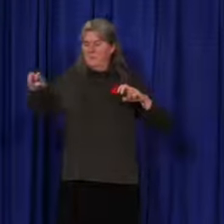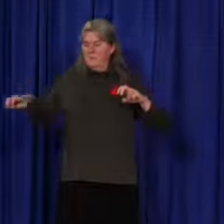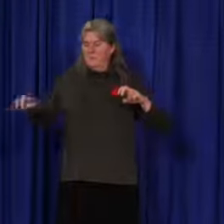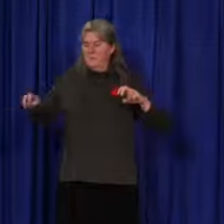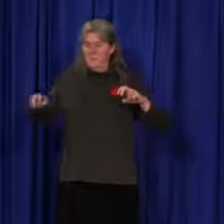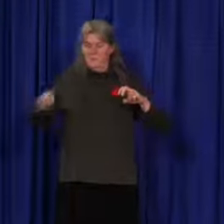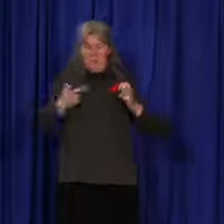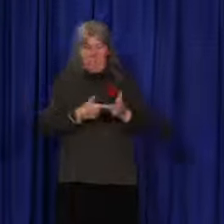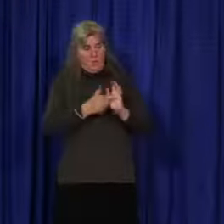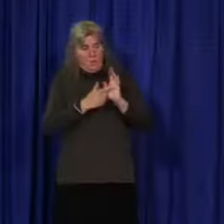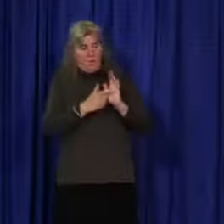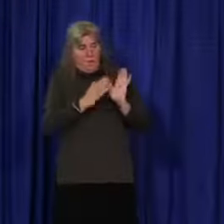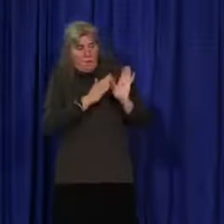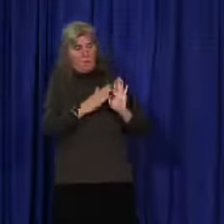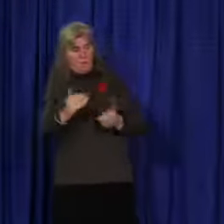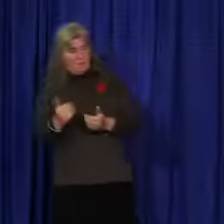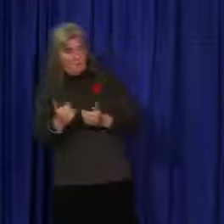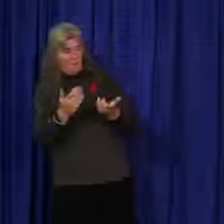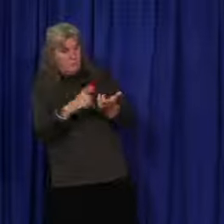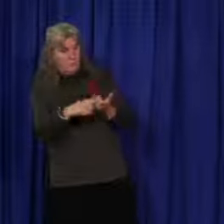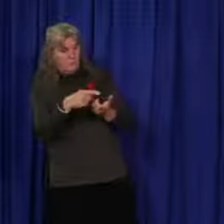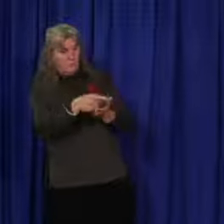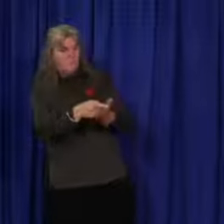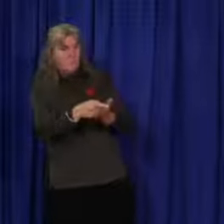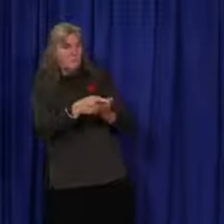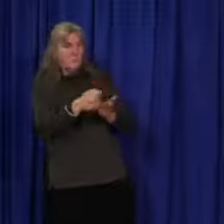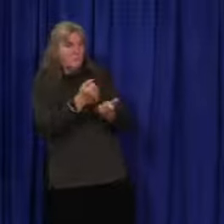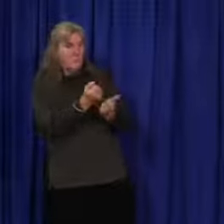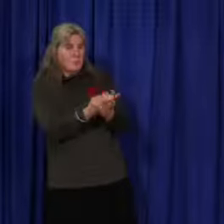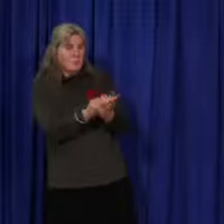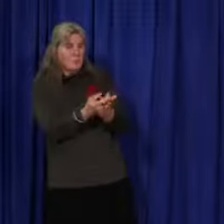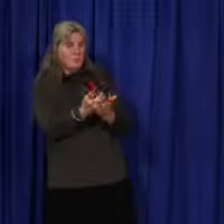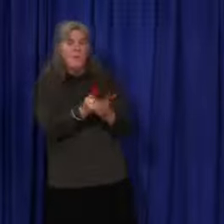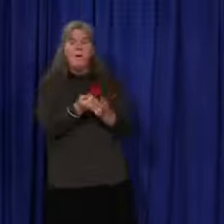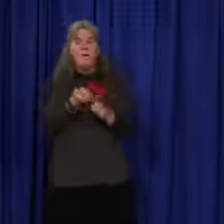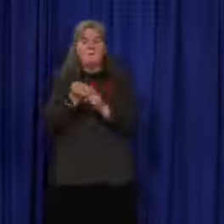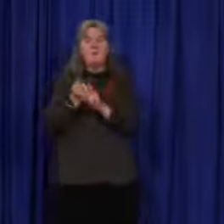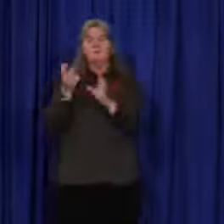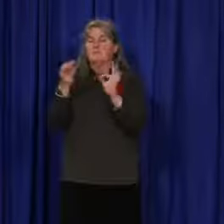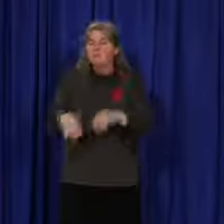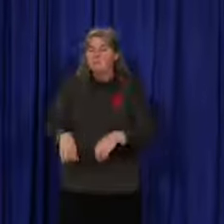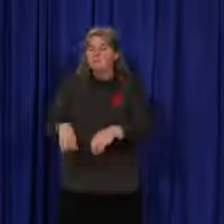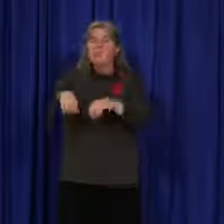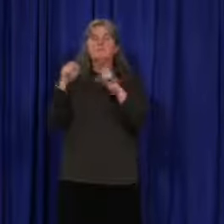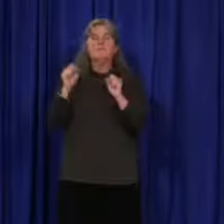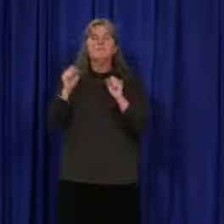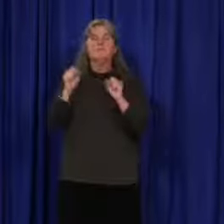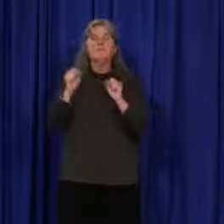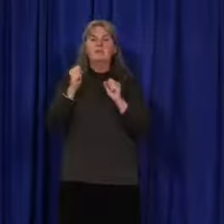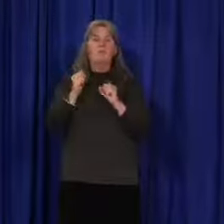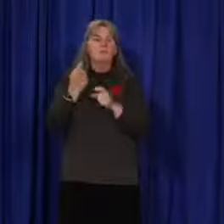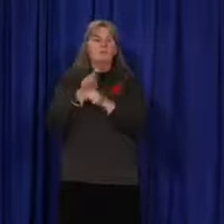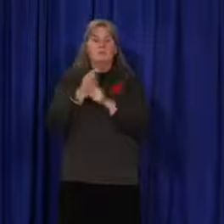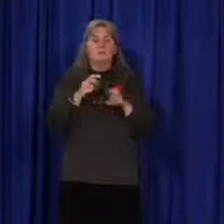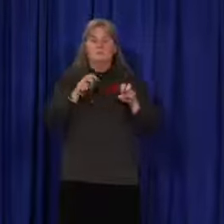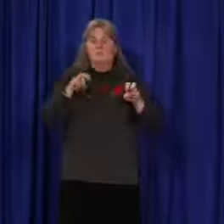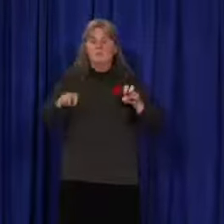started. But I wonder if you could give us a better idea of what's being discussed and whether any sports besides hockey and soccer will be back.